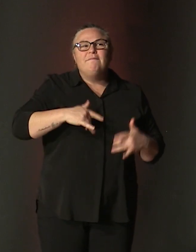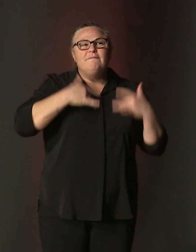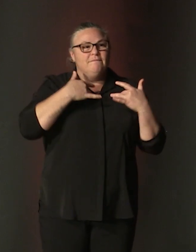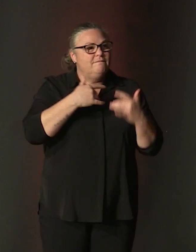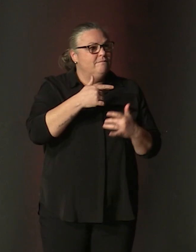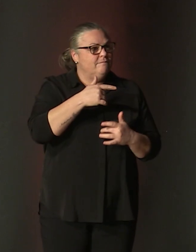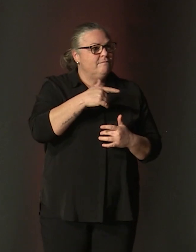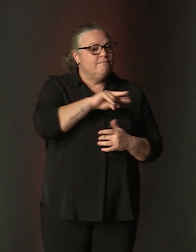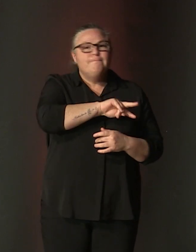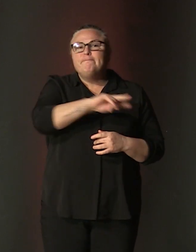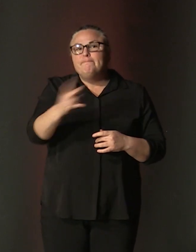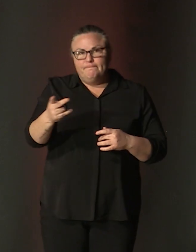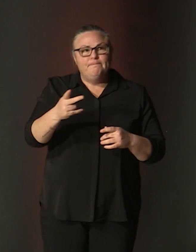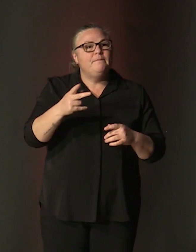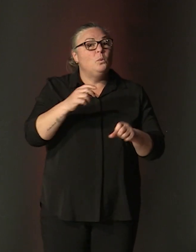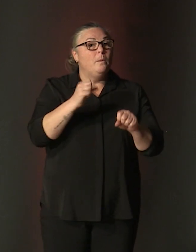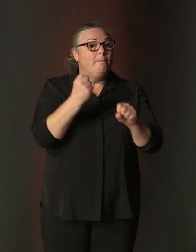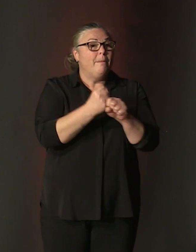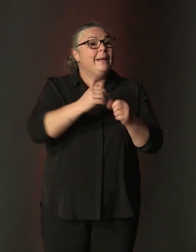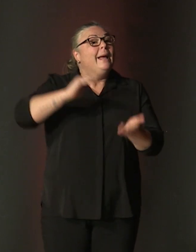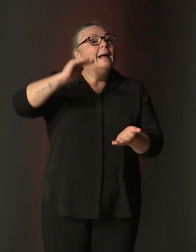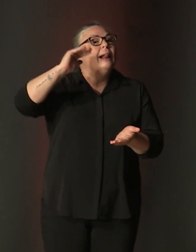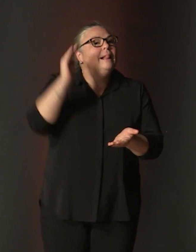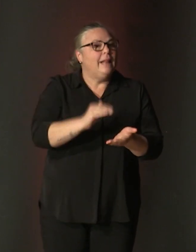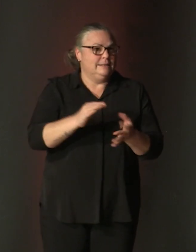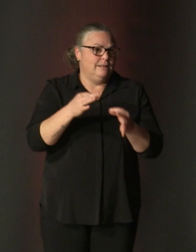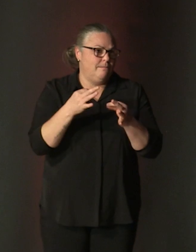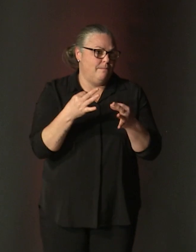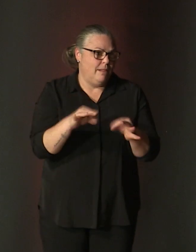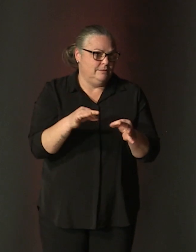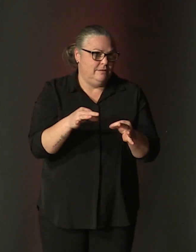Instead, we envision that we will be producing less plastic.